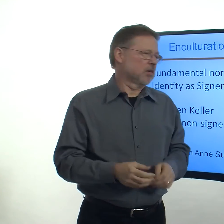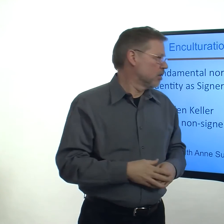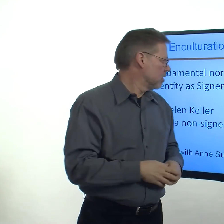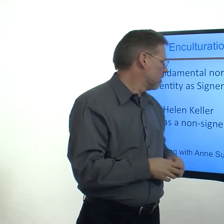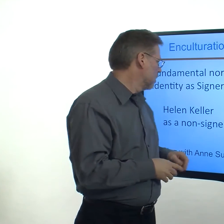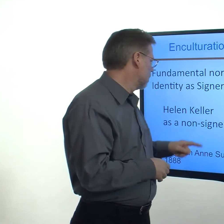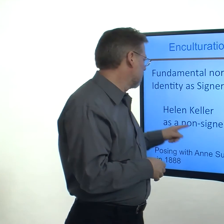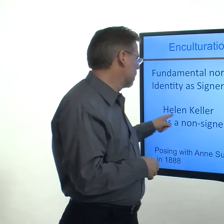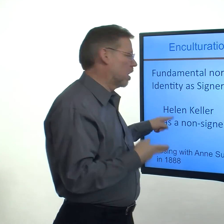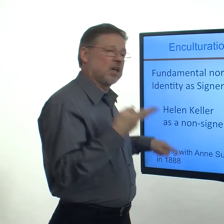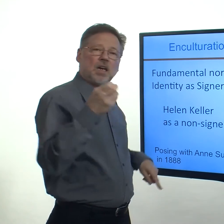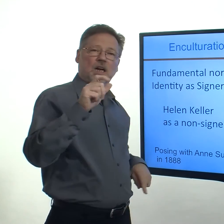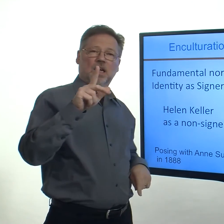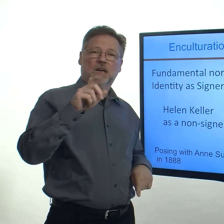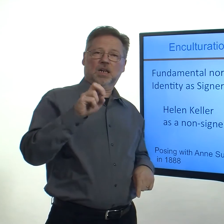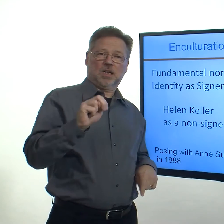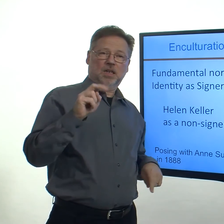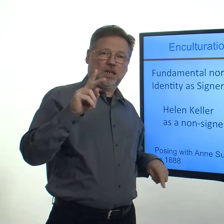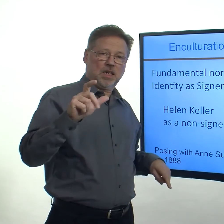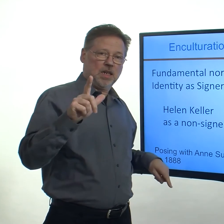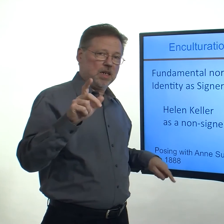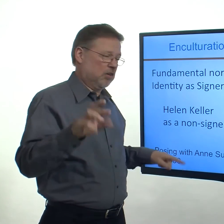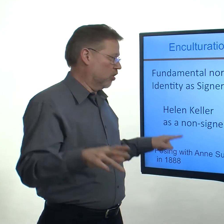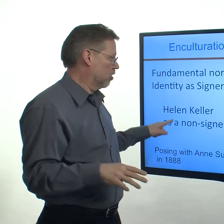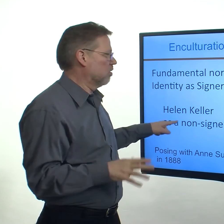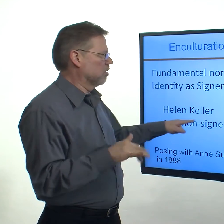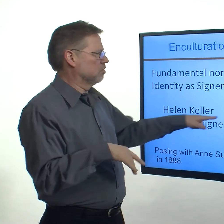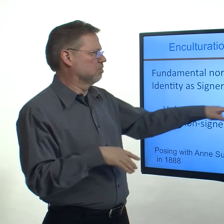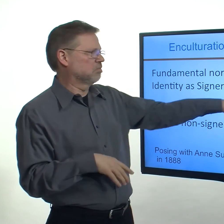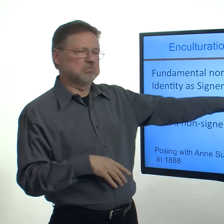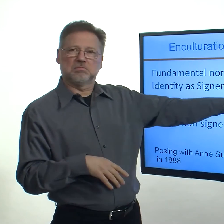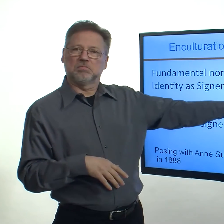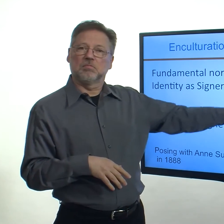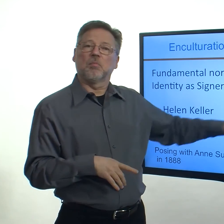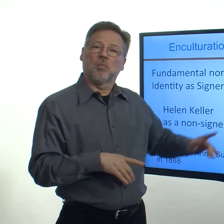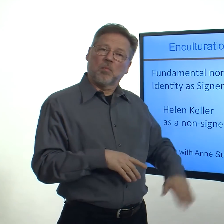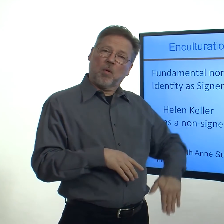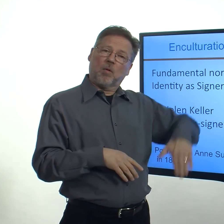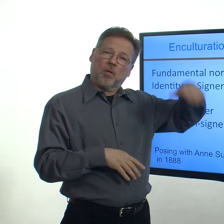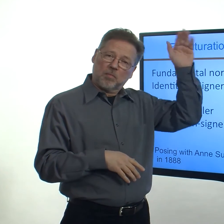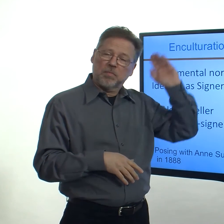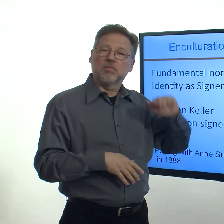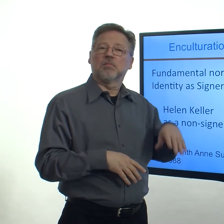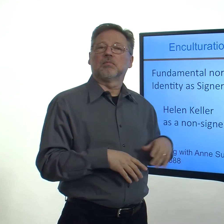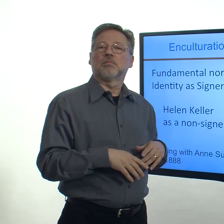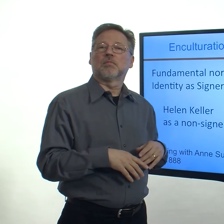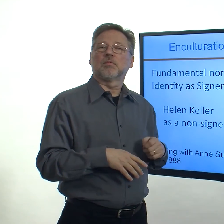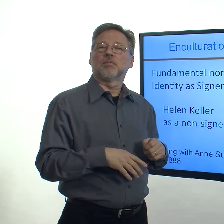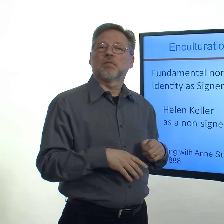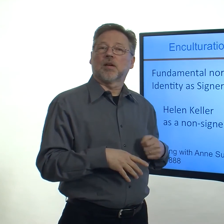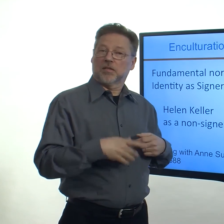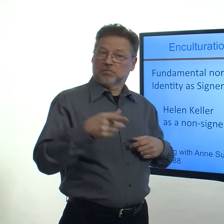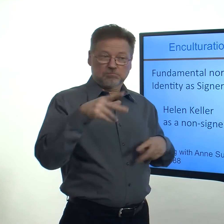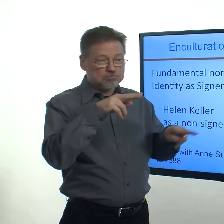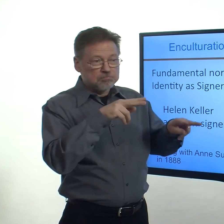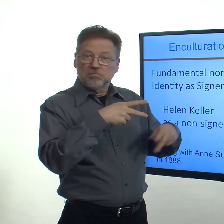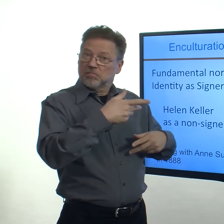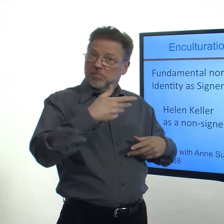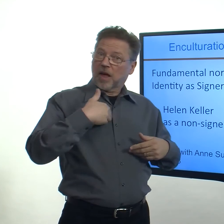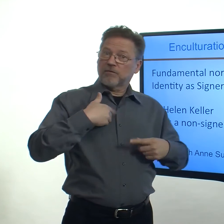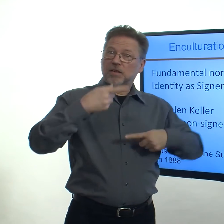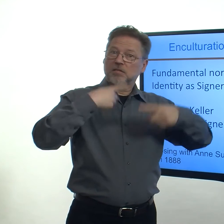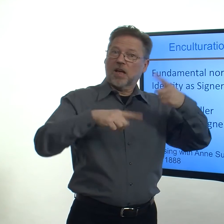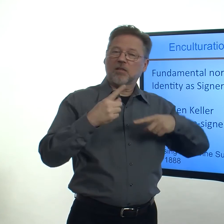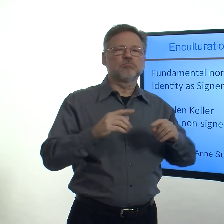For example, Helen Keller, pictured here didn’t grow up knowing sign language.